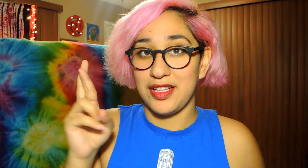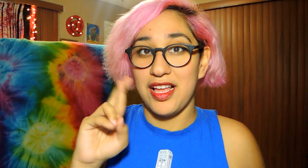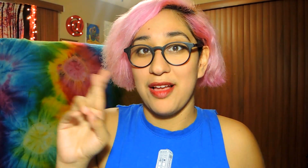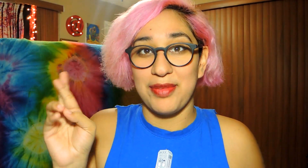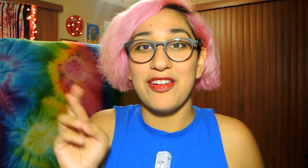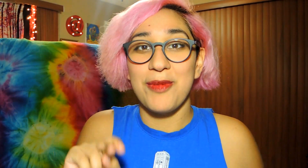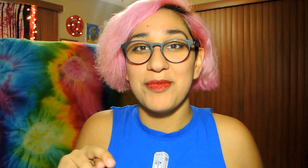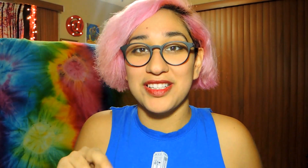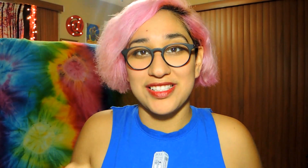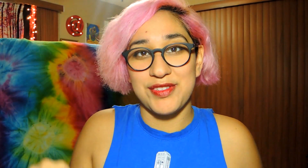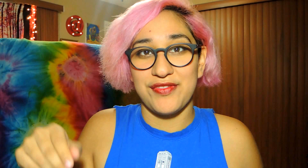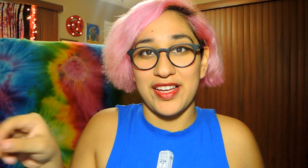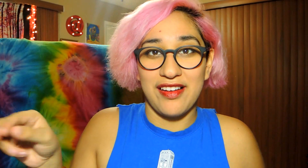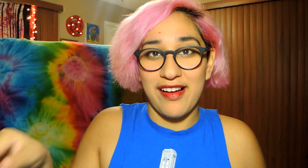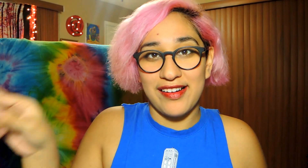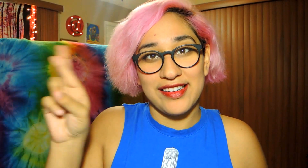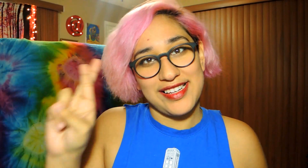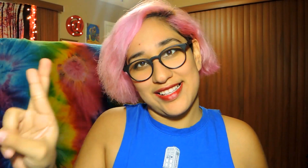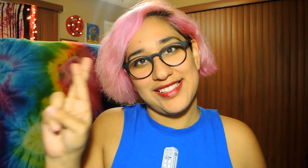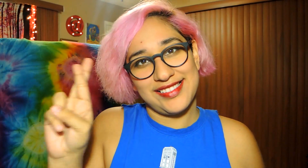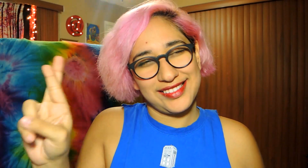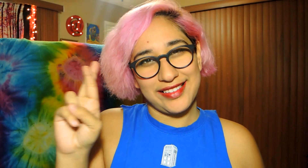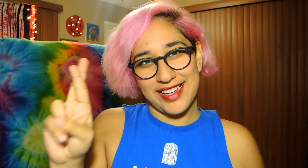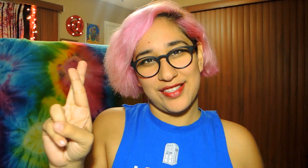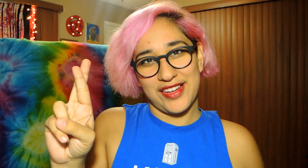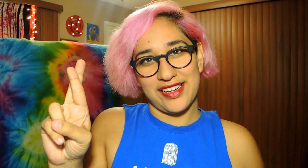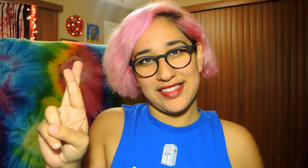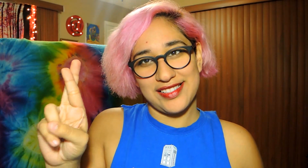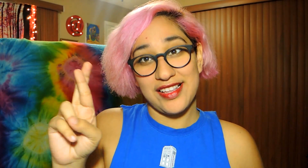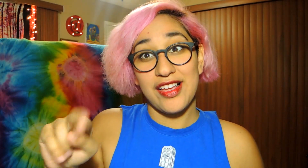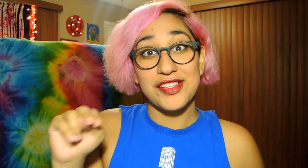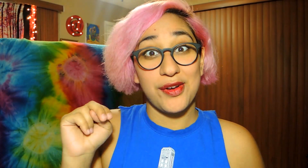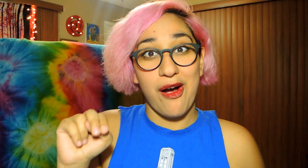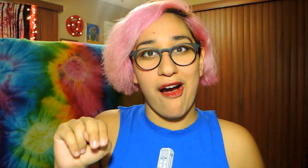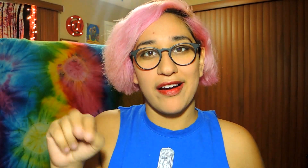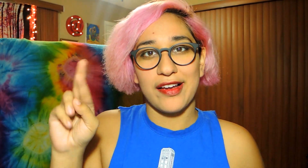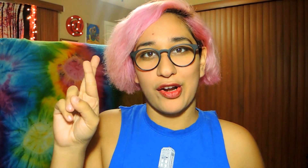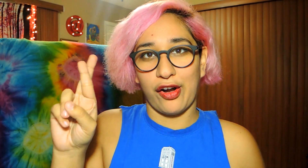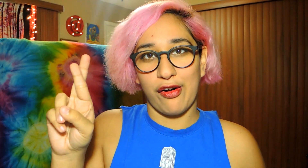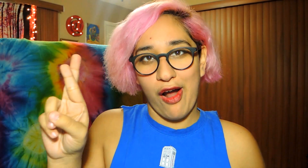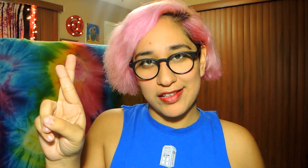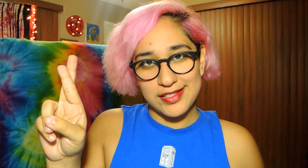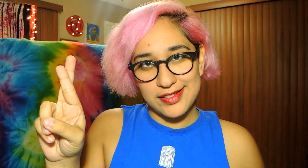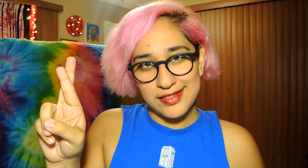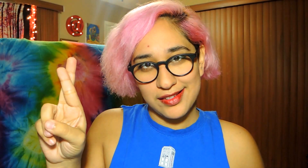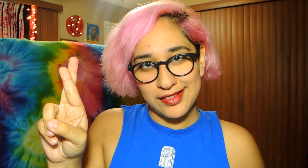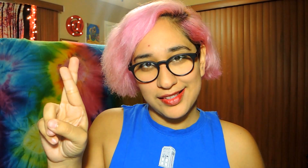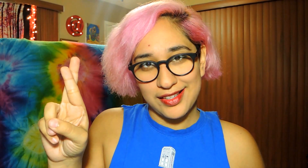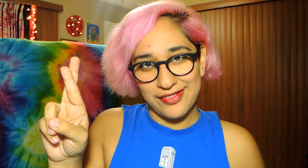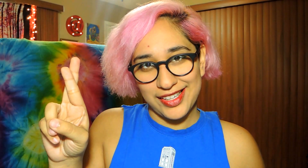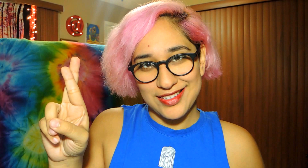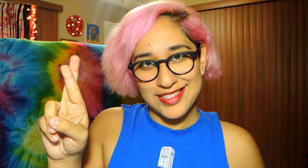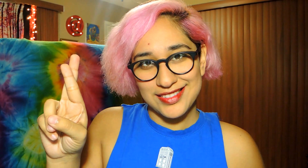But I remembered because it was fun. "R" is cross your fingers, so "R"- cRRRRoss your fingers!